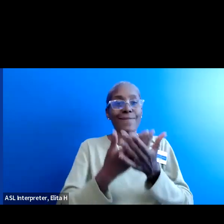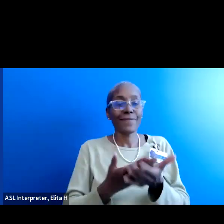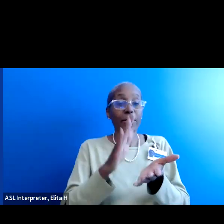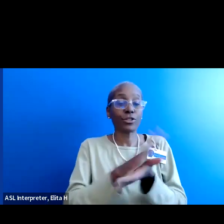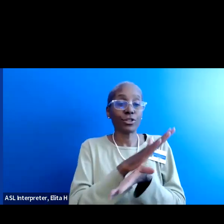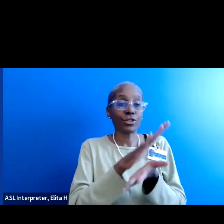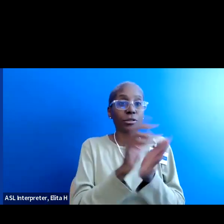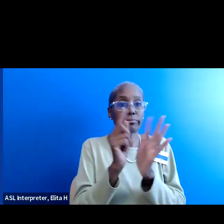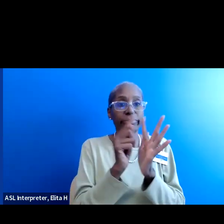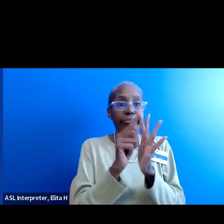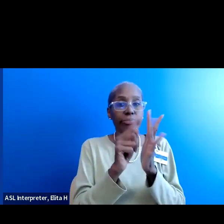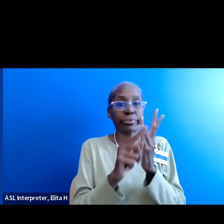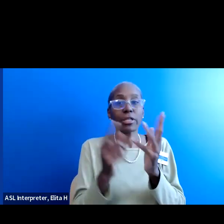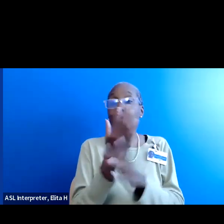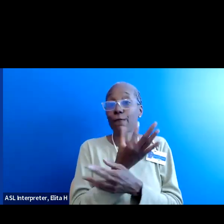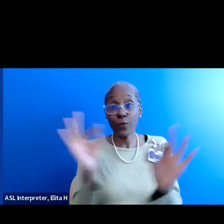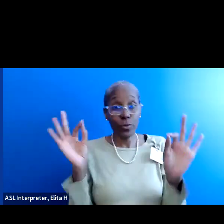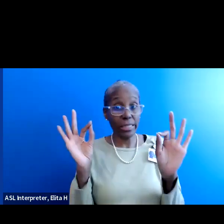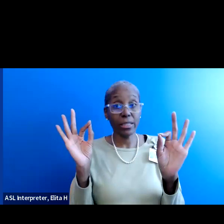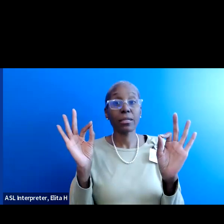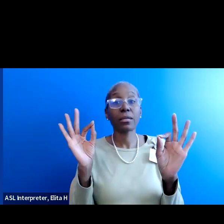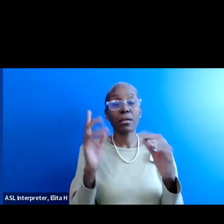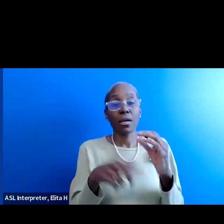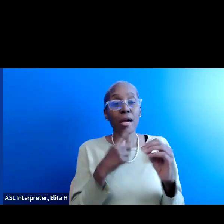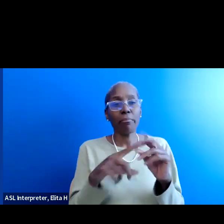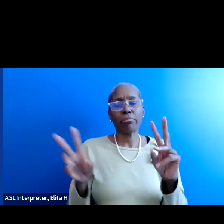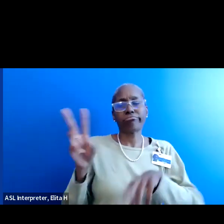All these materials are free, about assessment and care planning,